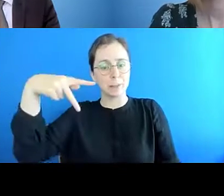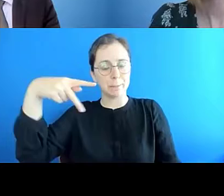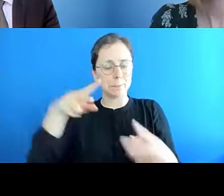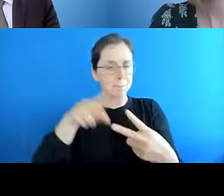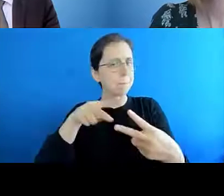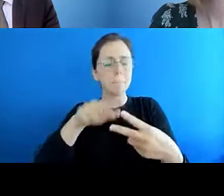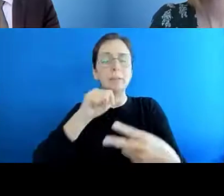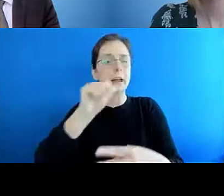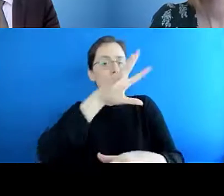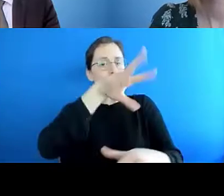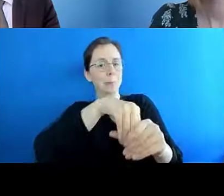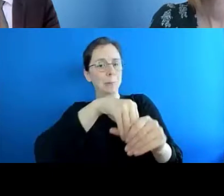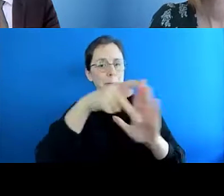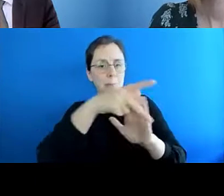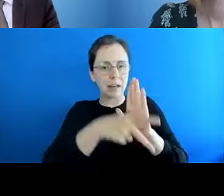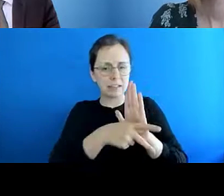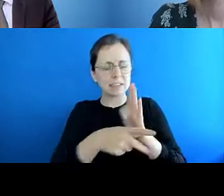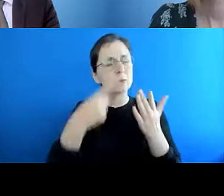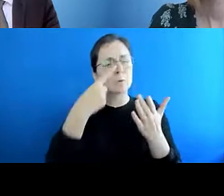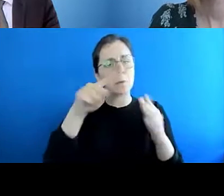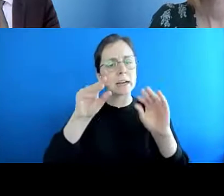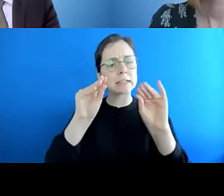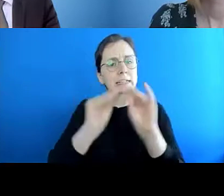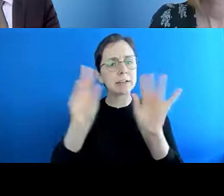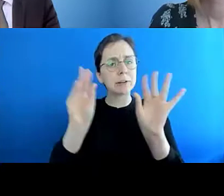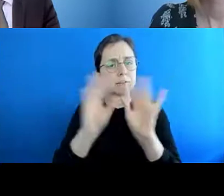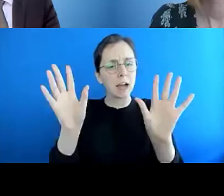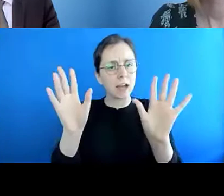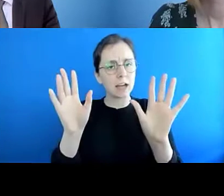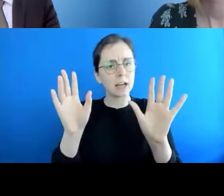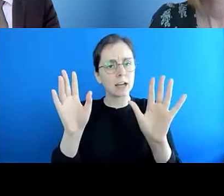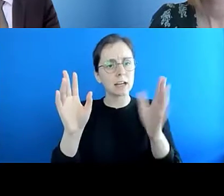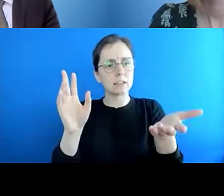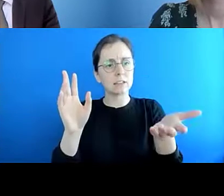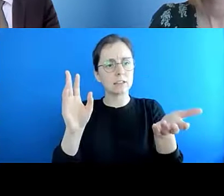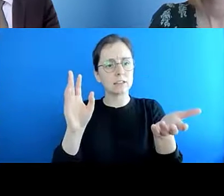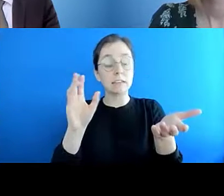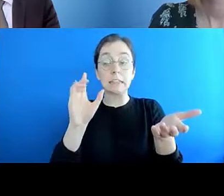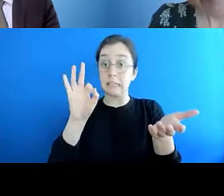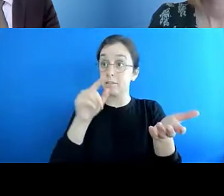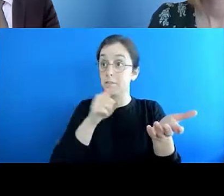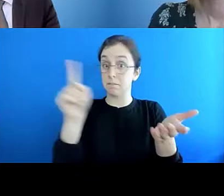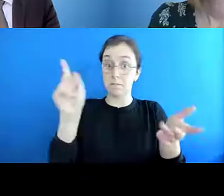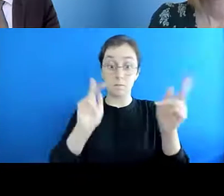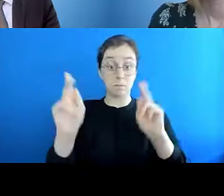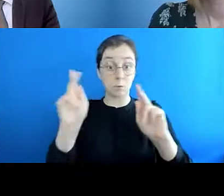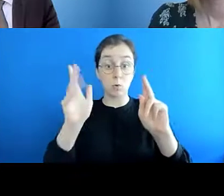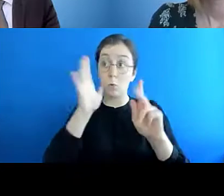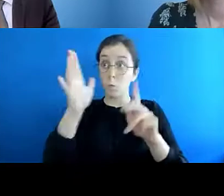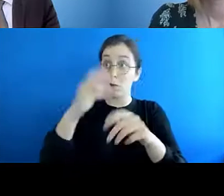Can you clarify if these folks will, in fact, be generating scientific data,